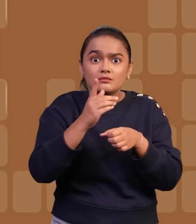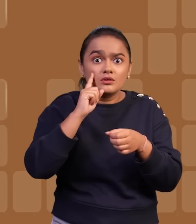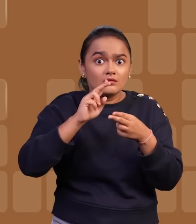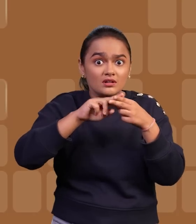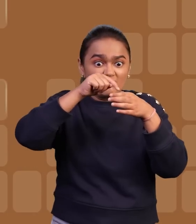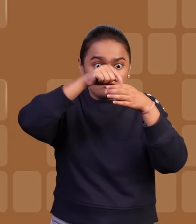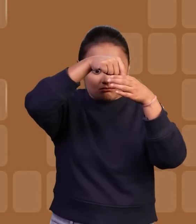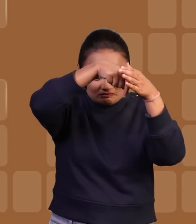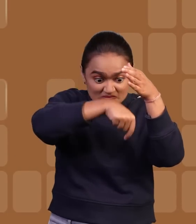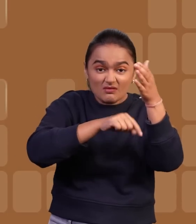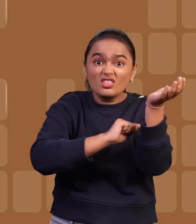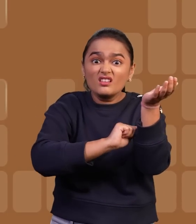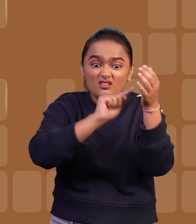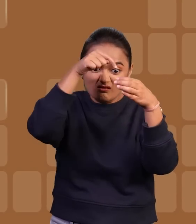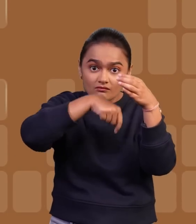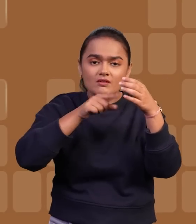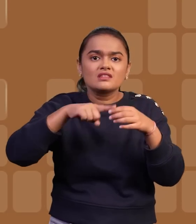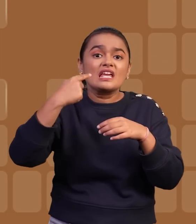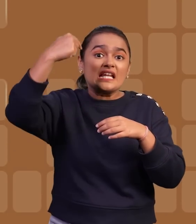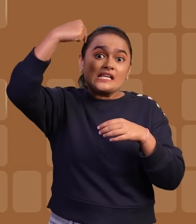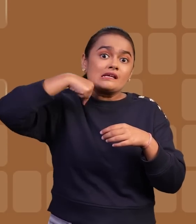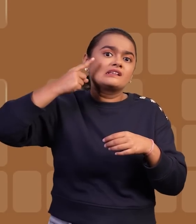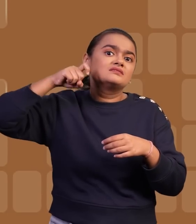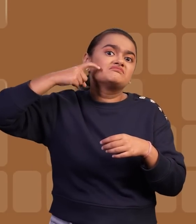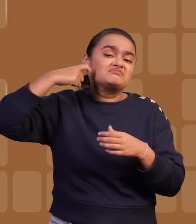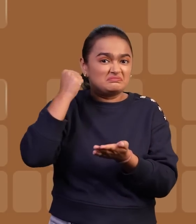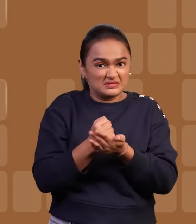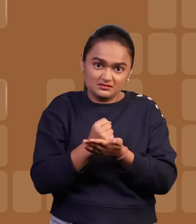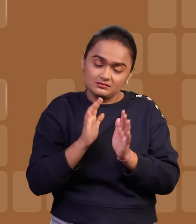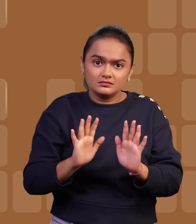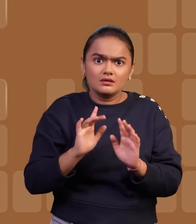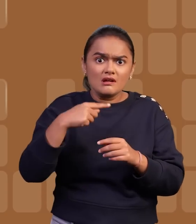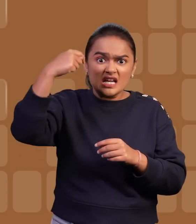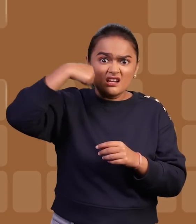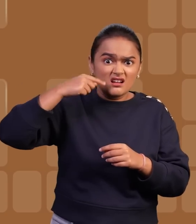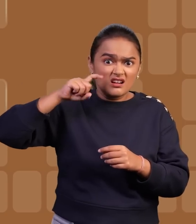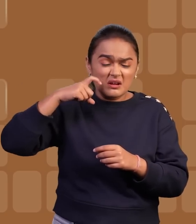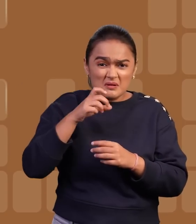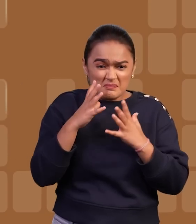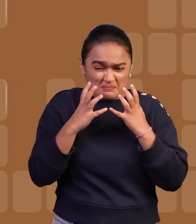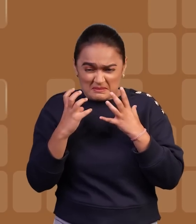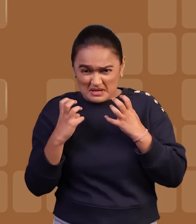But if the cavity reaches the nerves, a root canal treatment may be needed. Is root canal treatment painful?